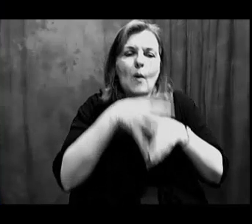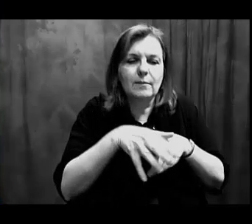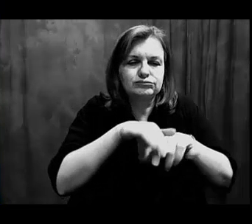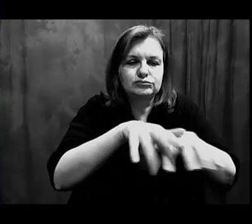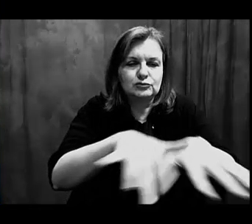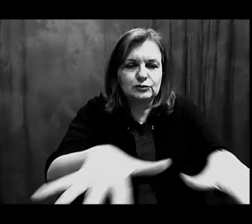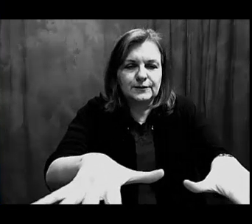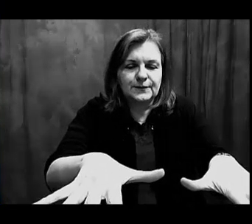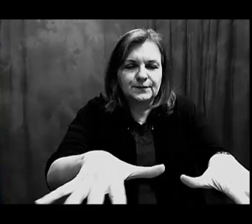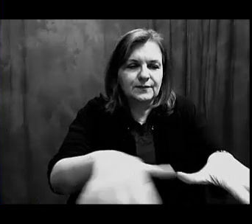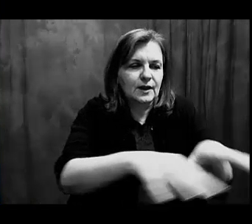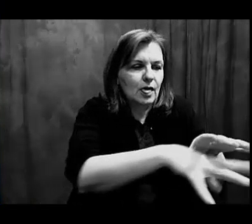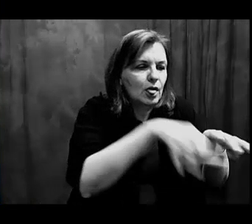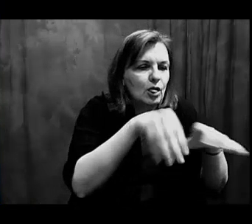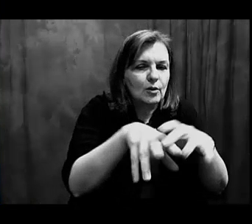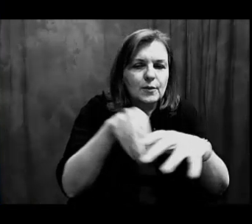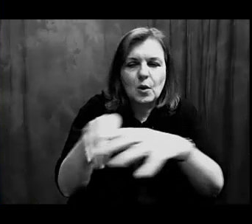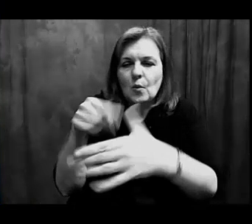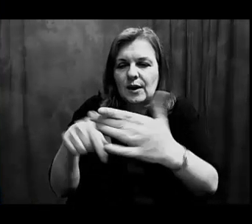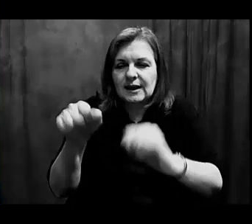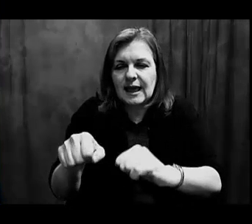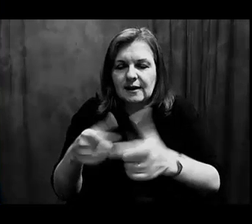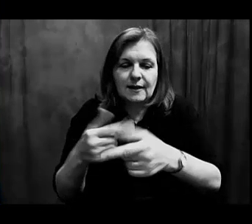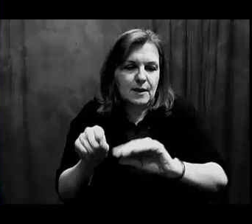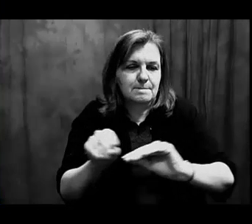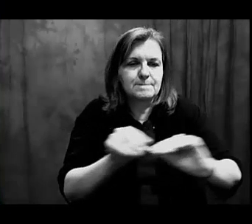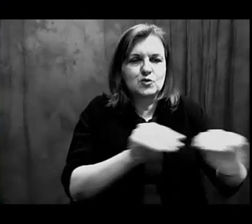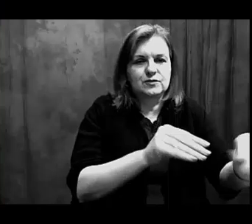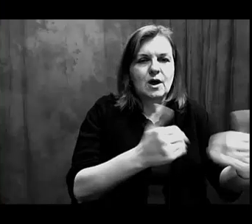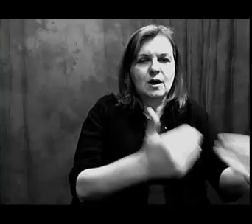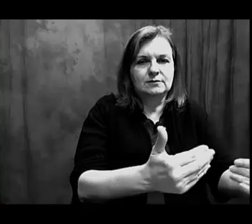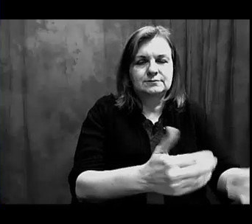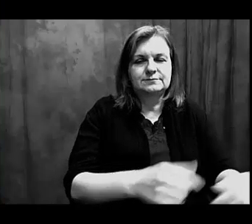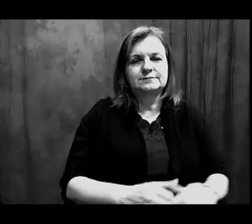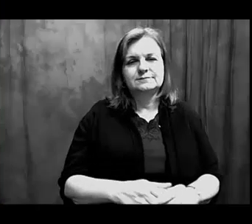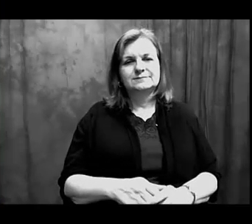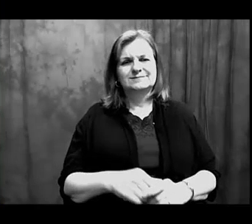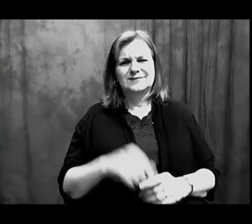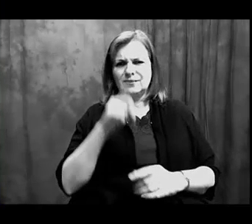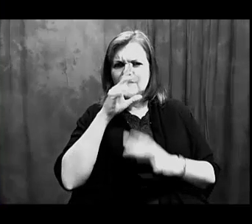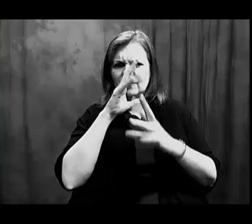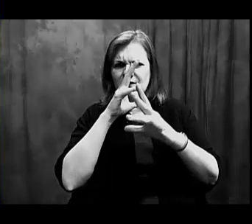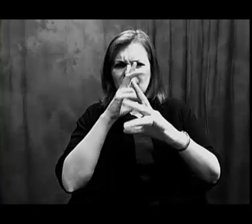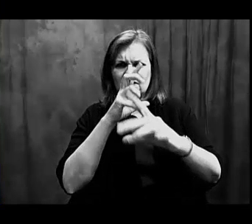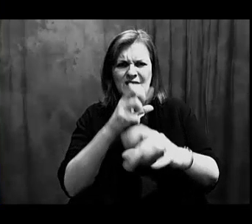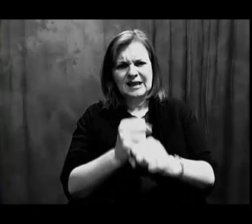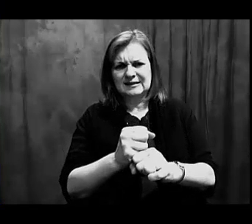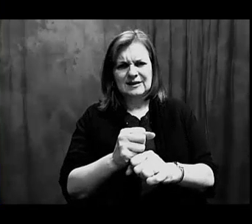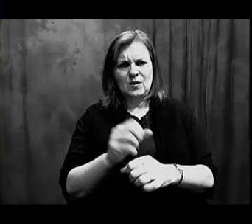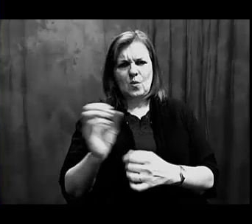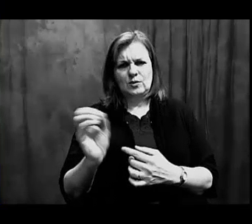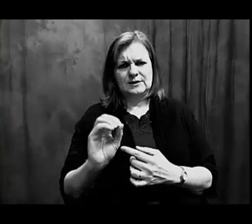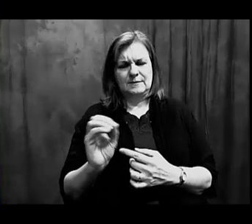absorbing what it can and then moves along! so it's a fascinating structure as far as its